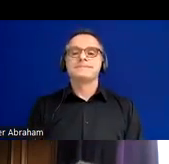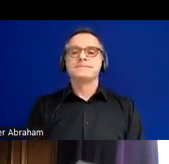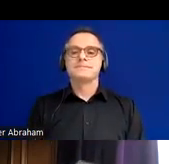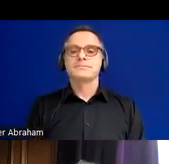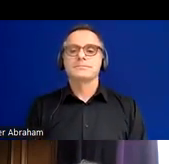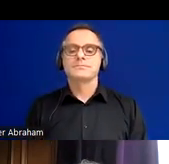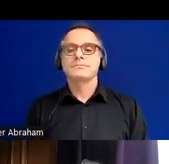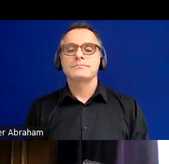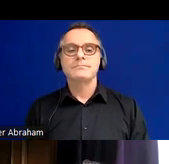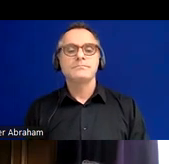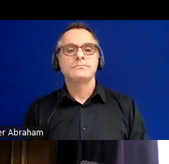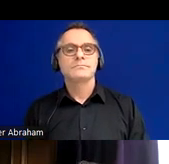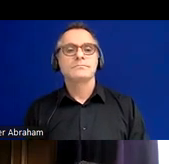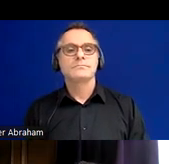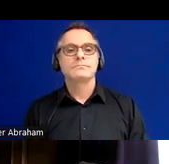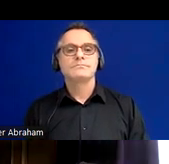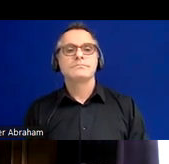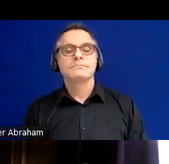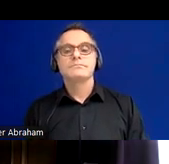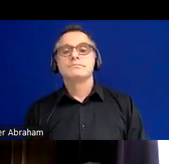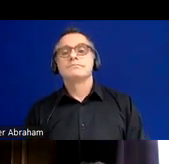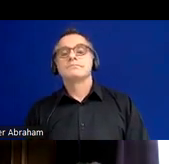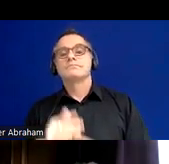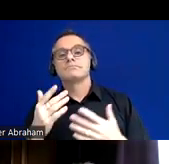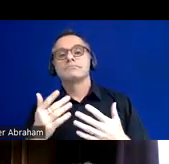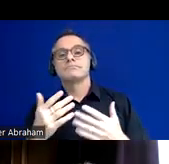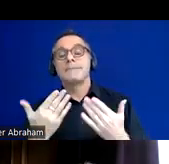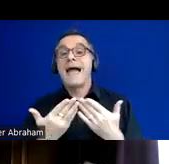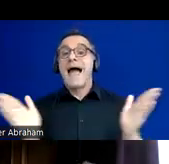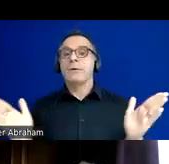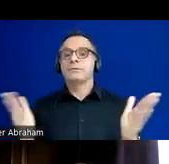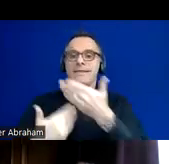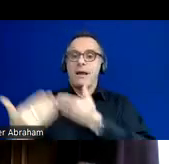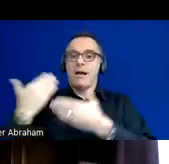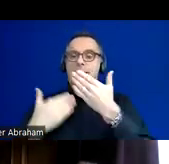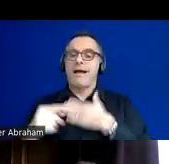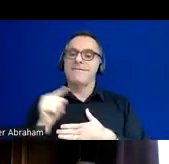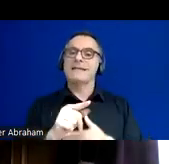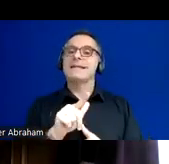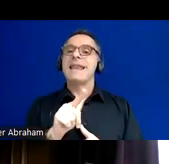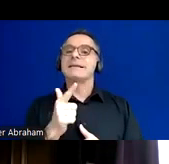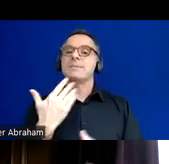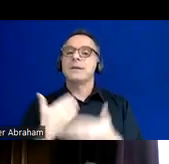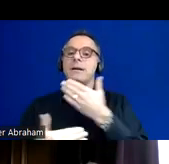'OUT in the Archive.' That was really pulling from the Lesbian Archive and our own work over